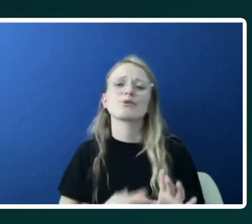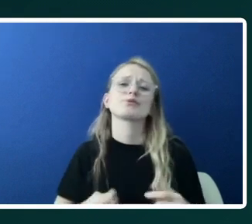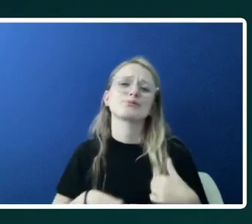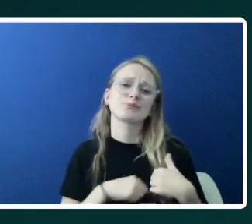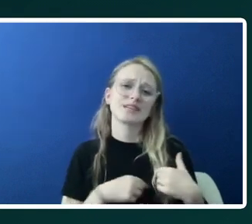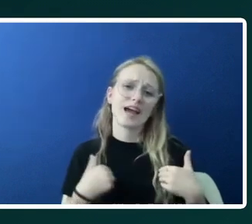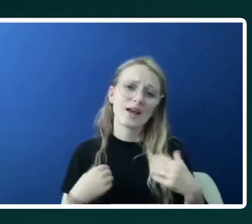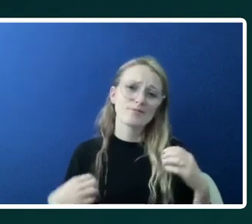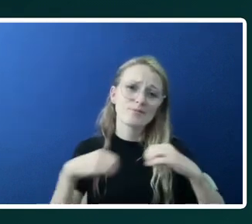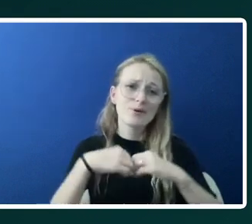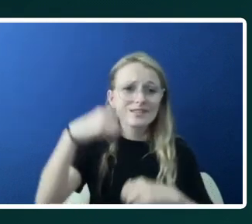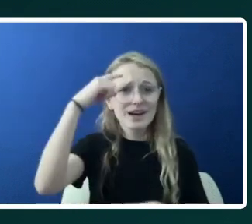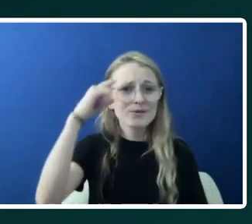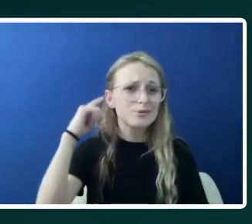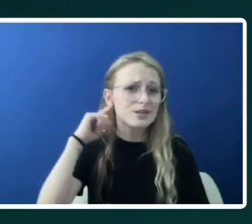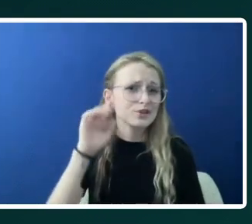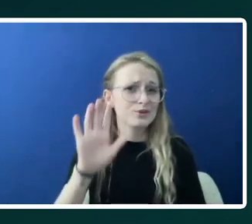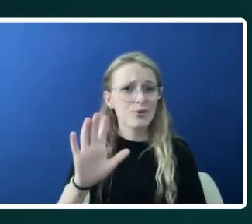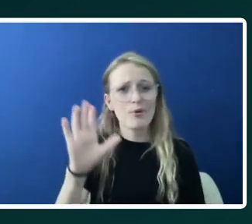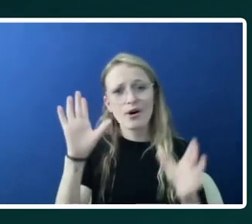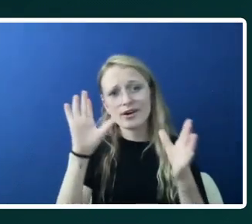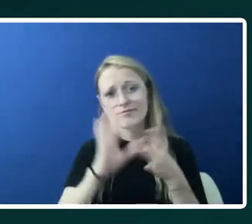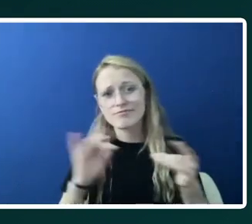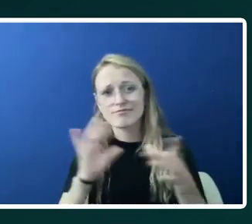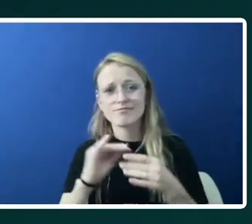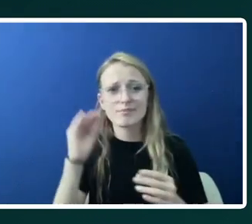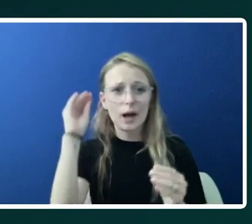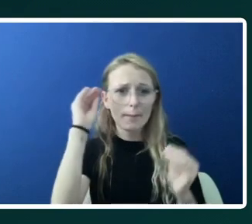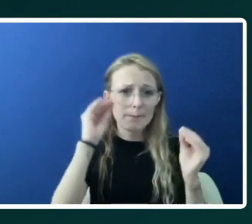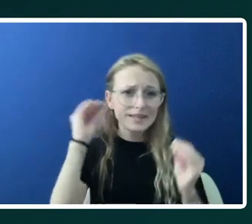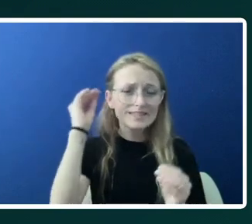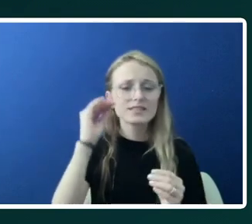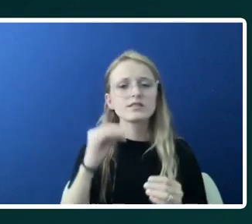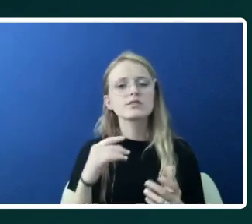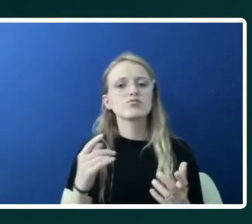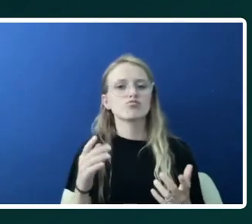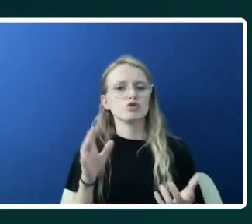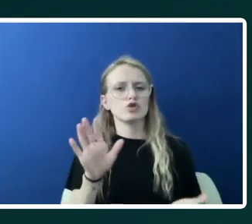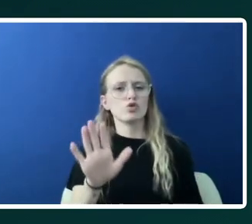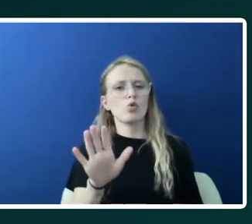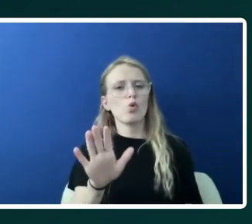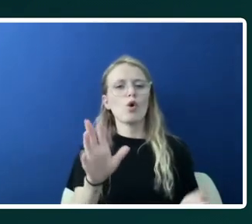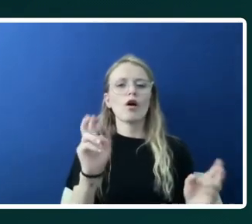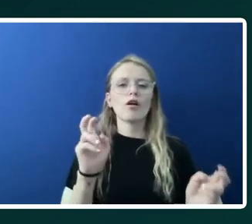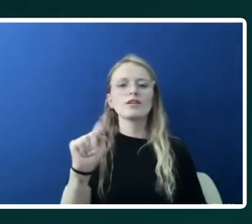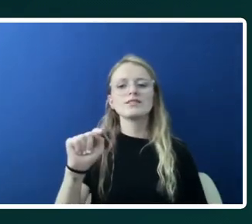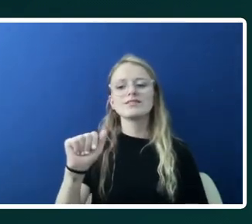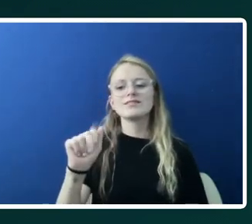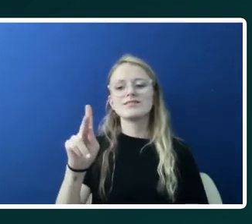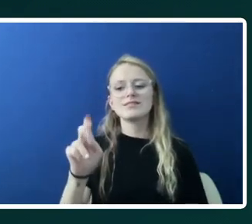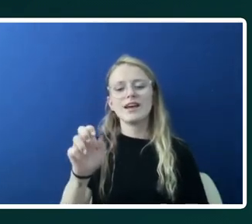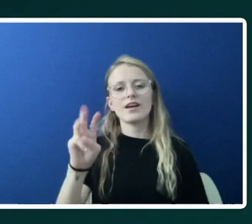about this. But what ideas are you taking from today that you want to adapt for your own work?